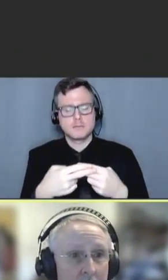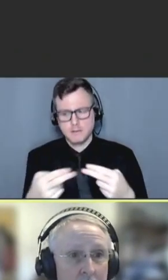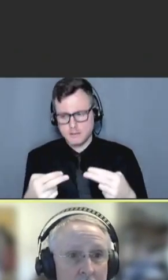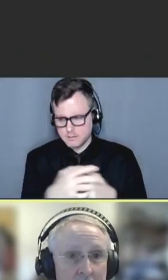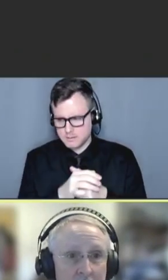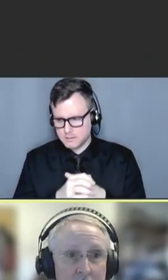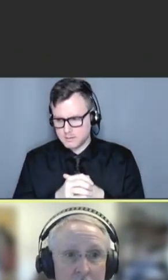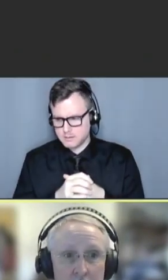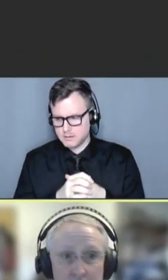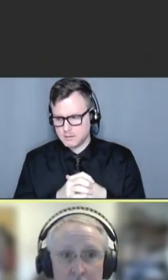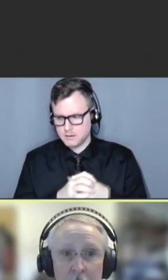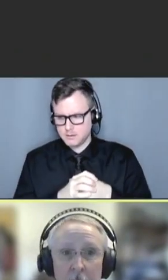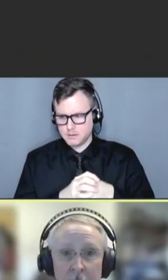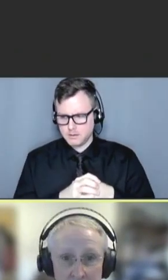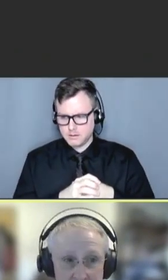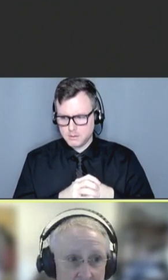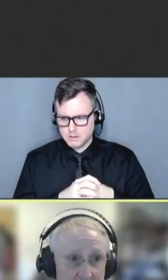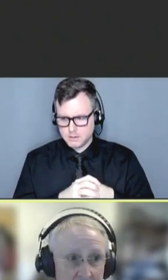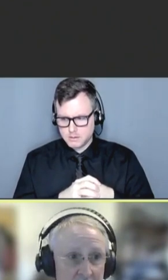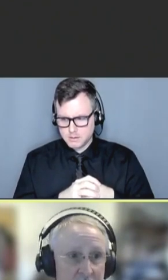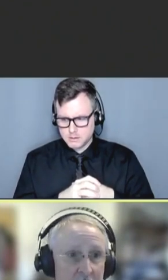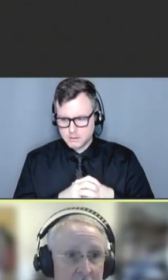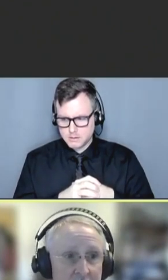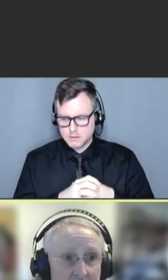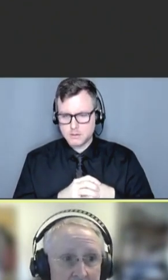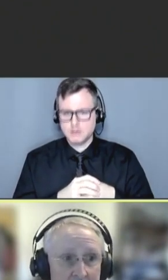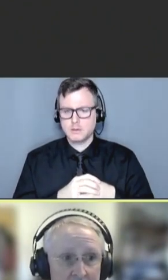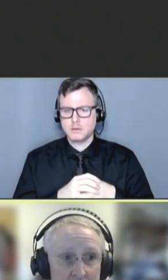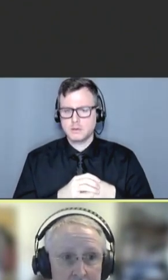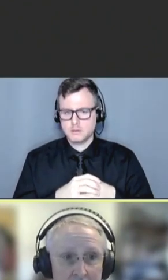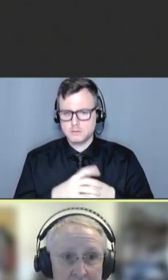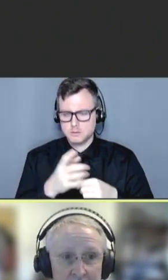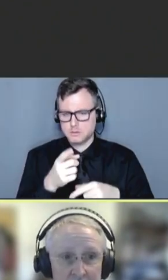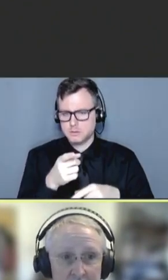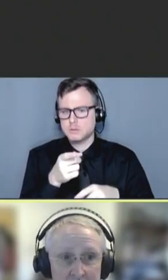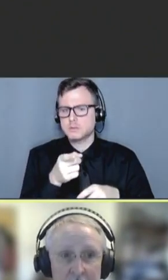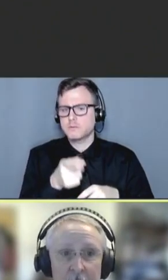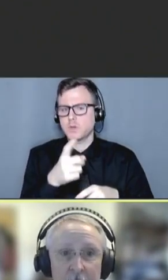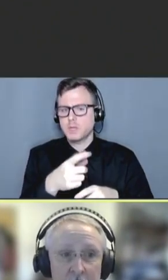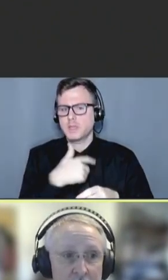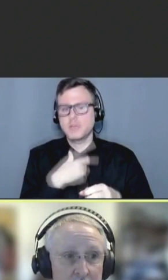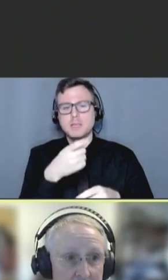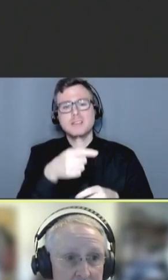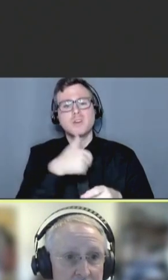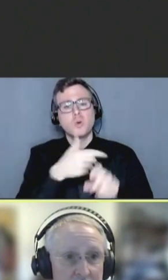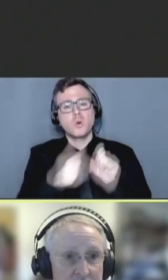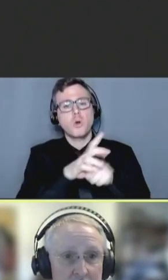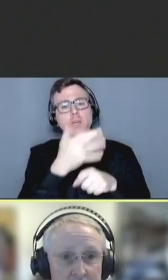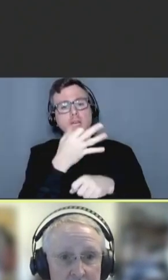We continue to review COVID-19 vaccine safety data from the passive and active surveillance systems,